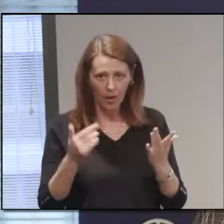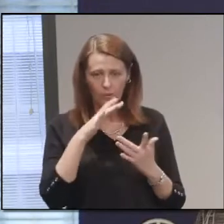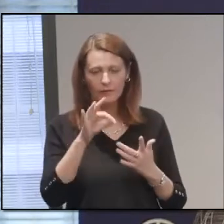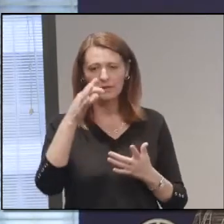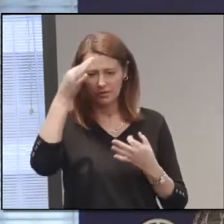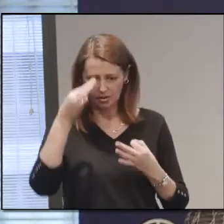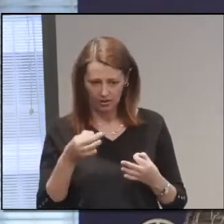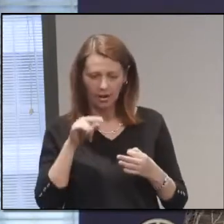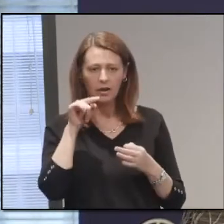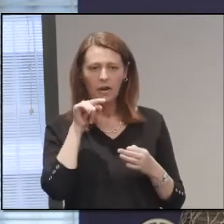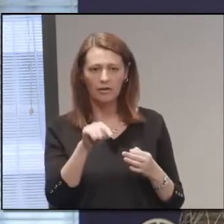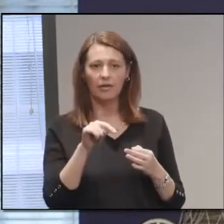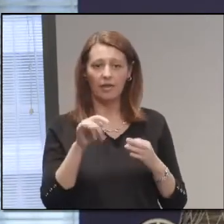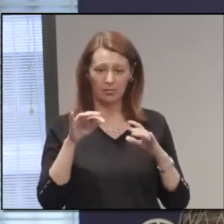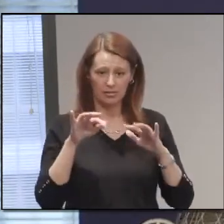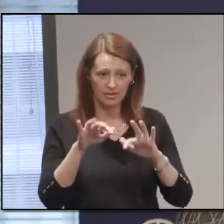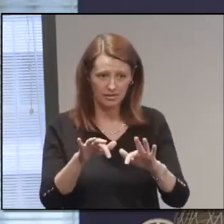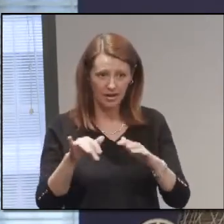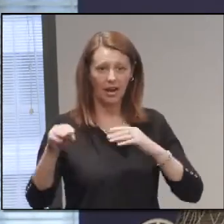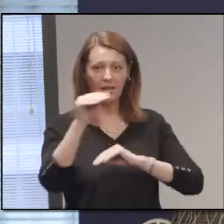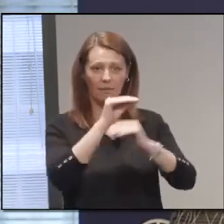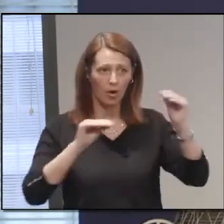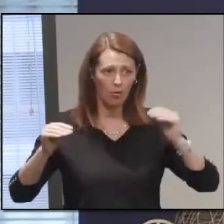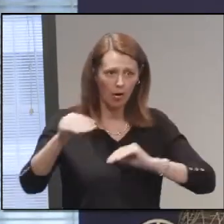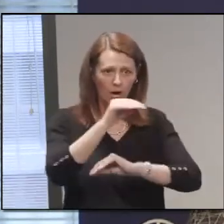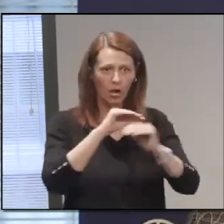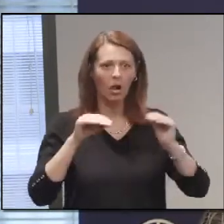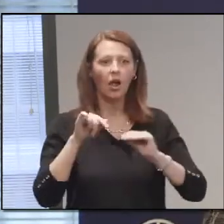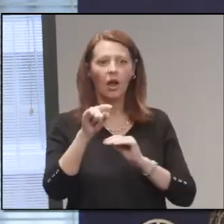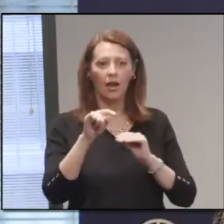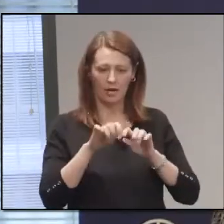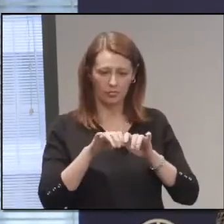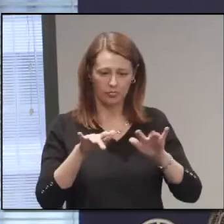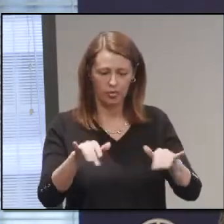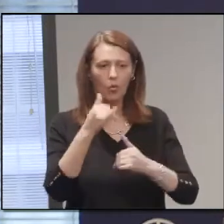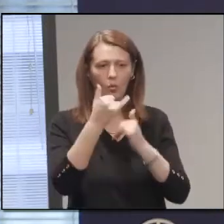mobile, and they accumulate, a perfect storm when you're talking about human exposure.